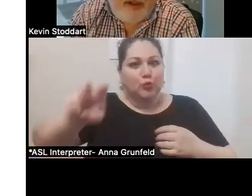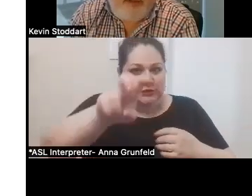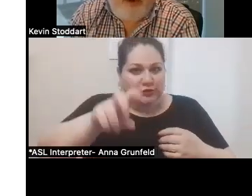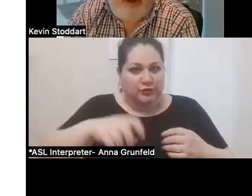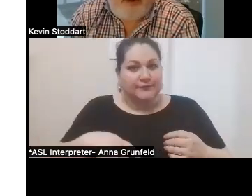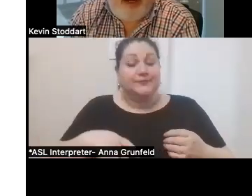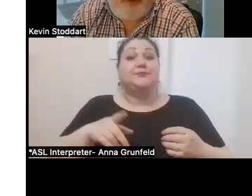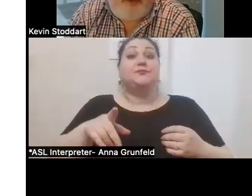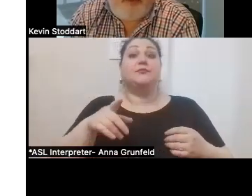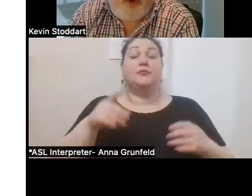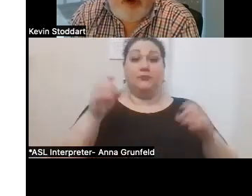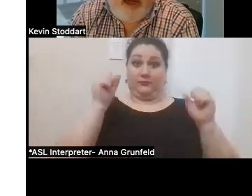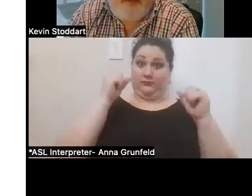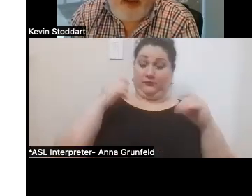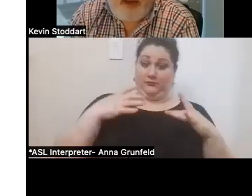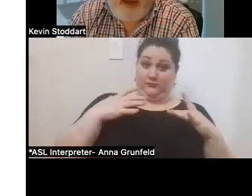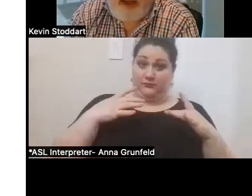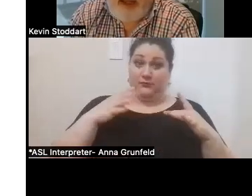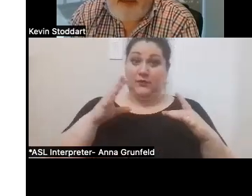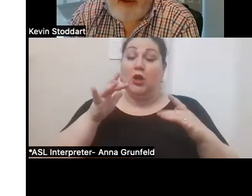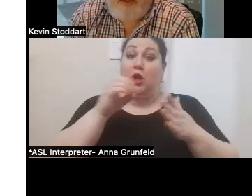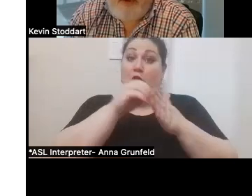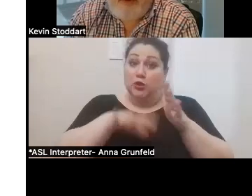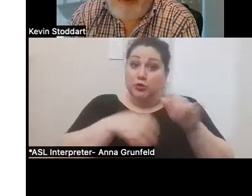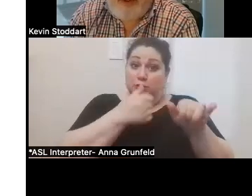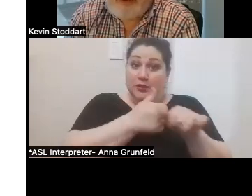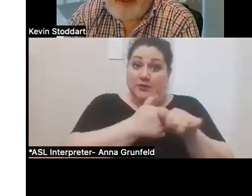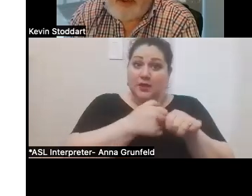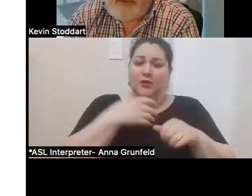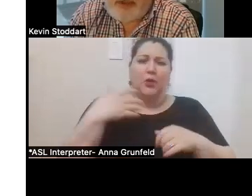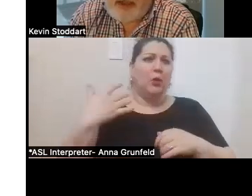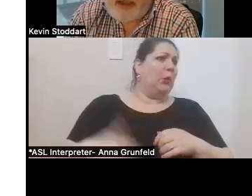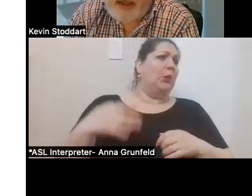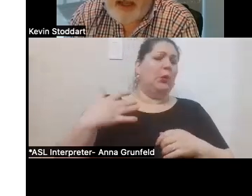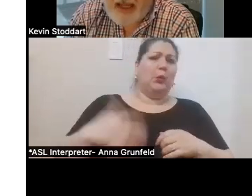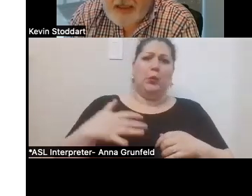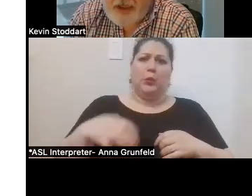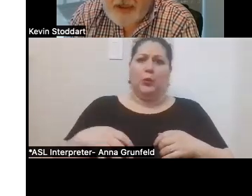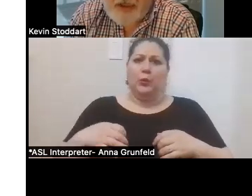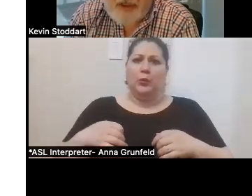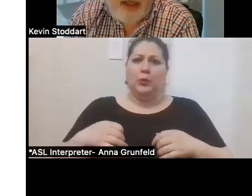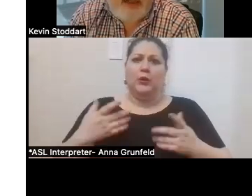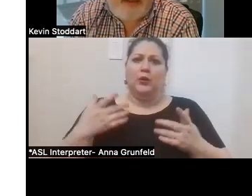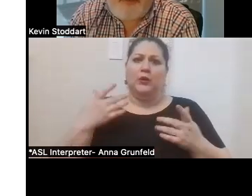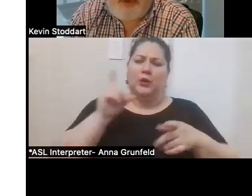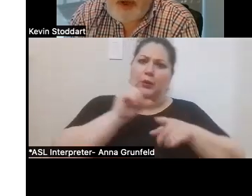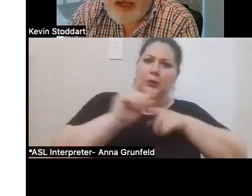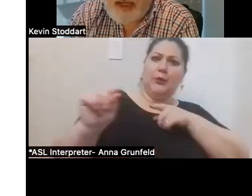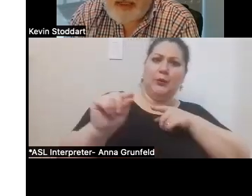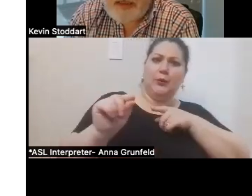in their undergraduate program, and they were considerably anxious and surprised